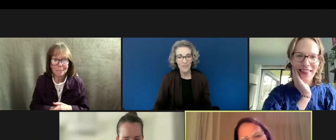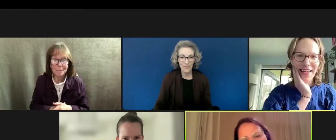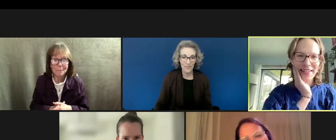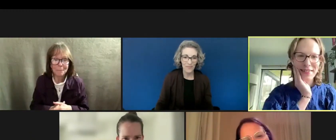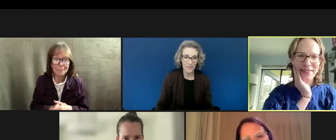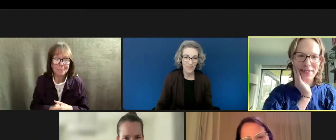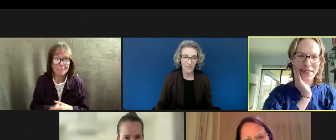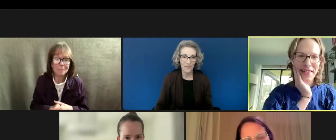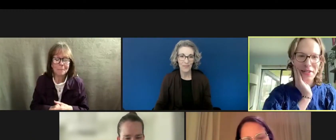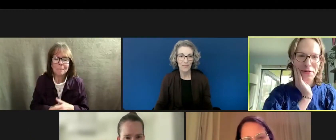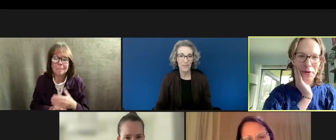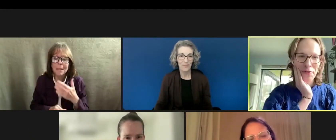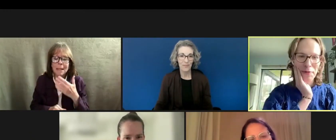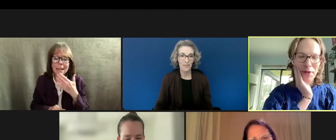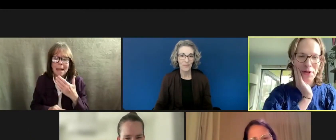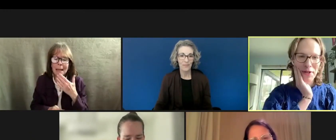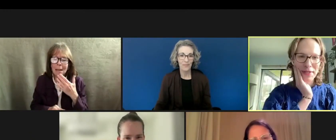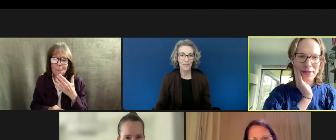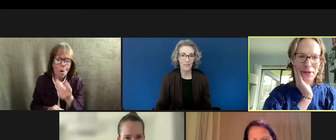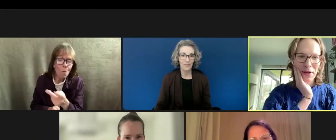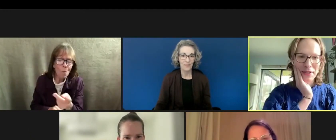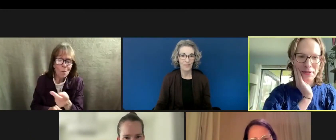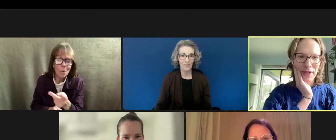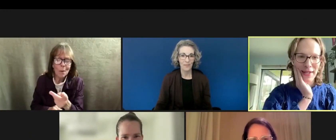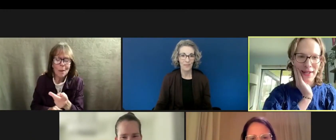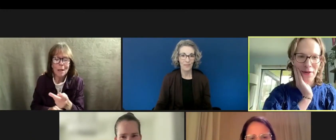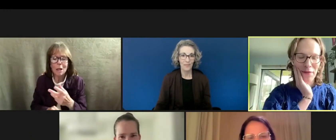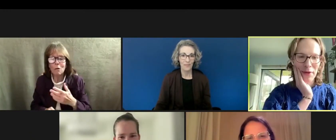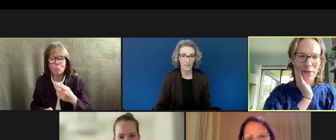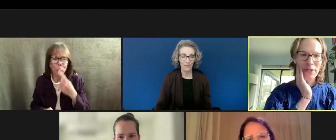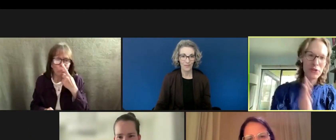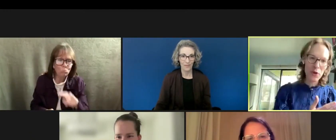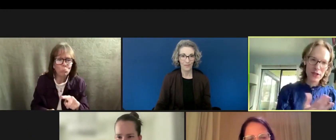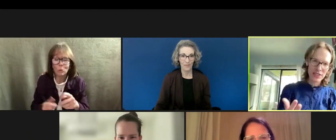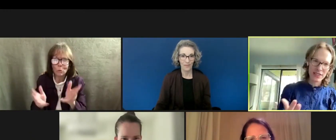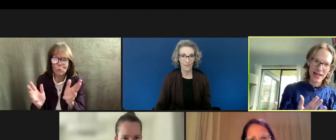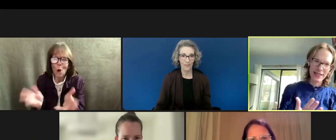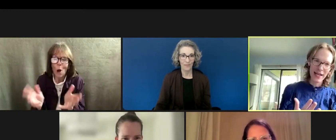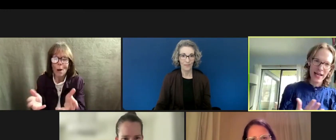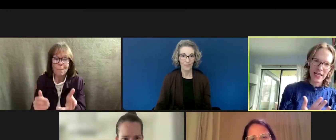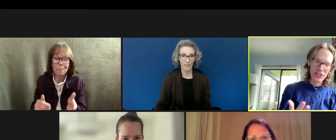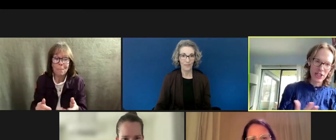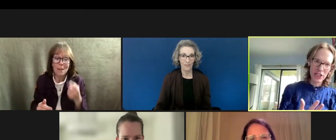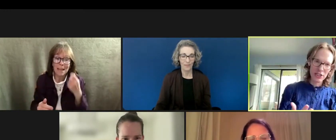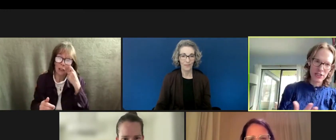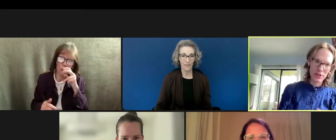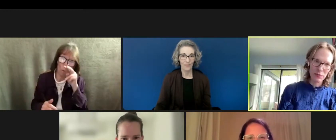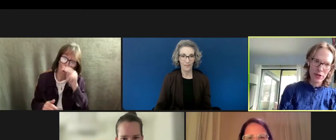Thank you both for being willing to talk to me. We just watched that exchange, and